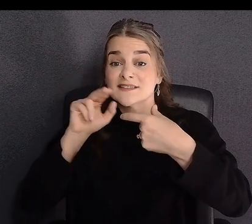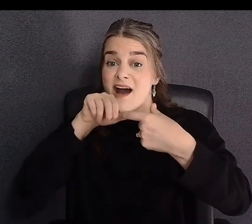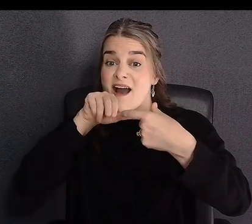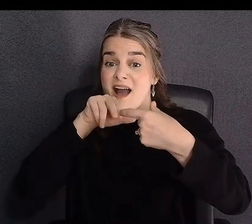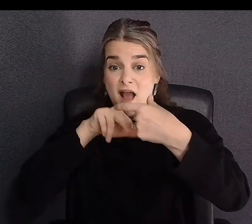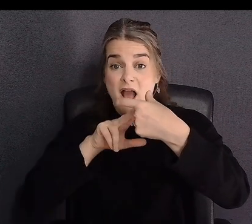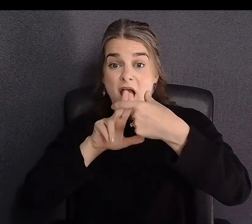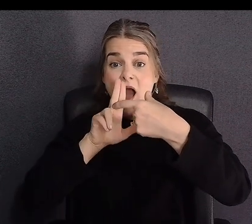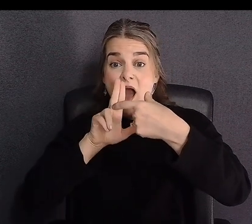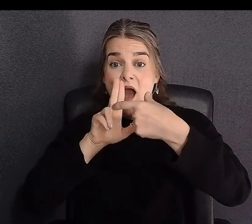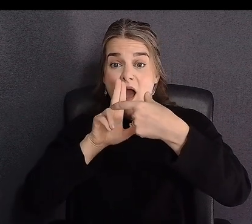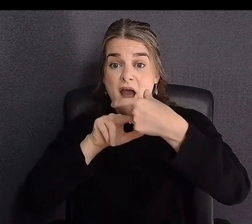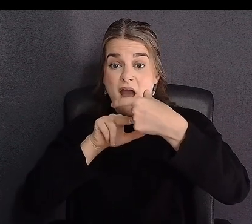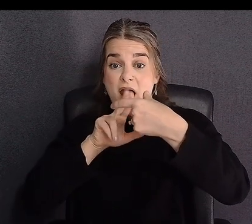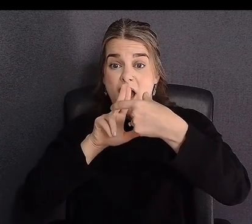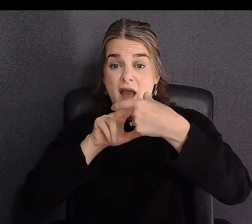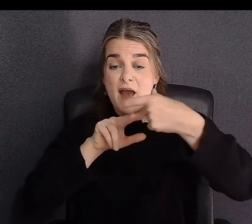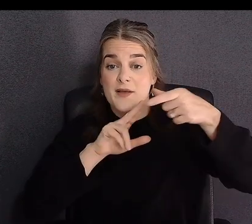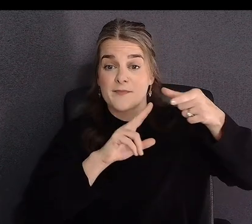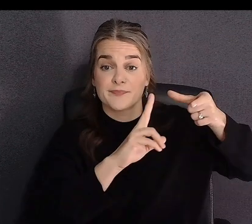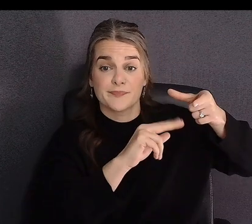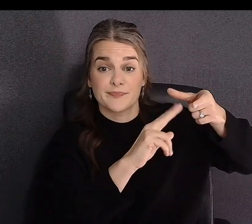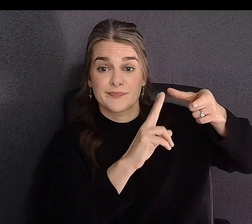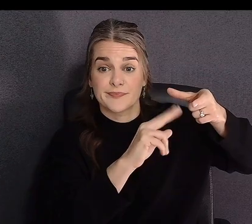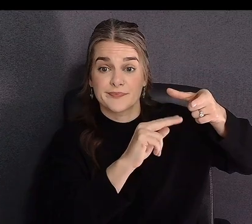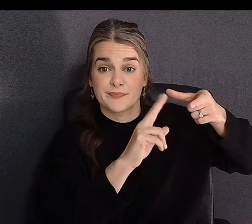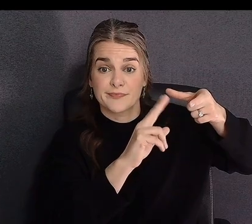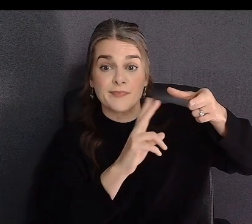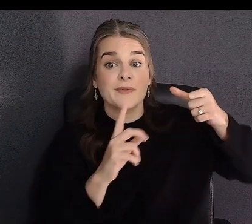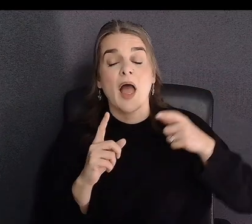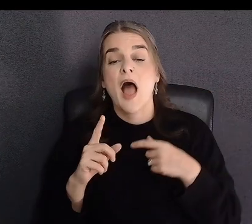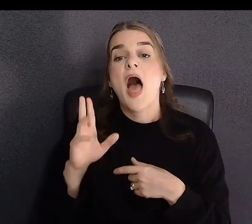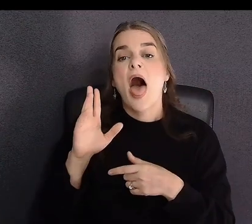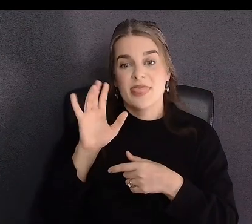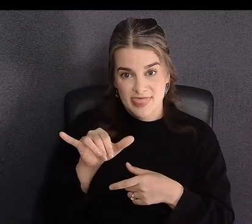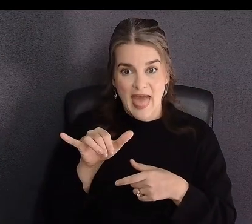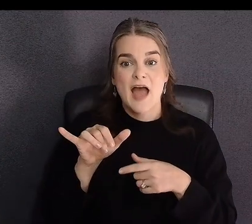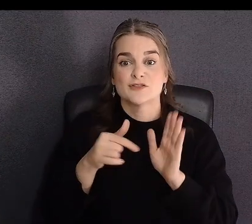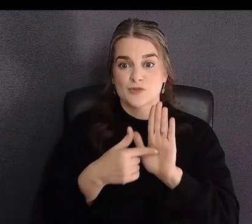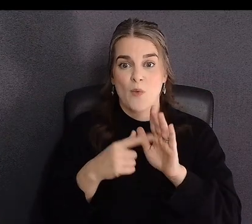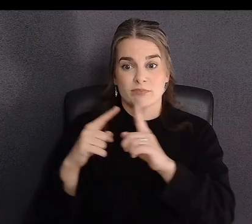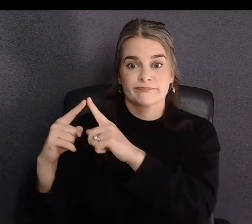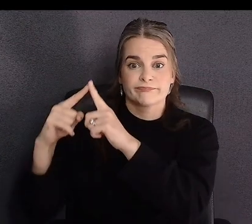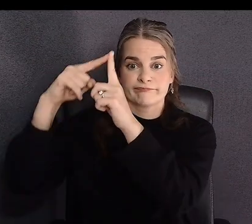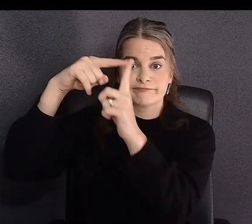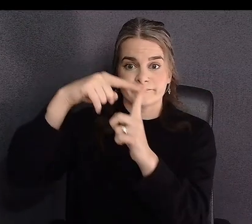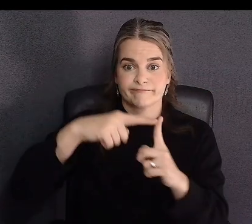And then you tap your tongue to double click where you want to go. It's a learning curve.